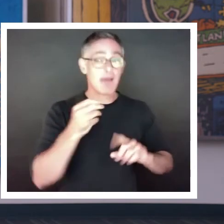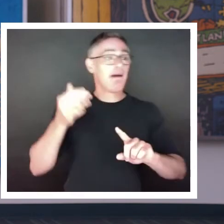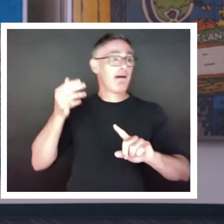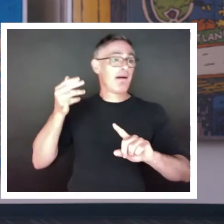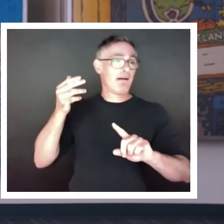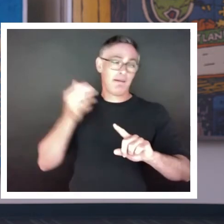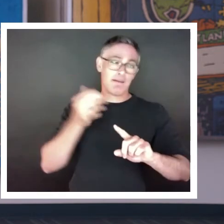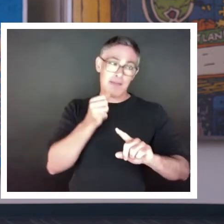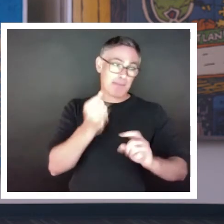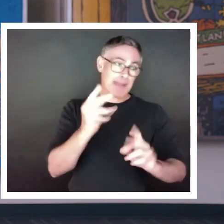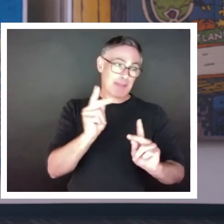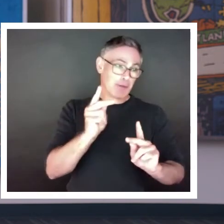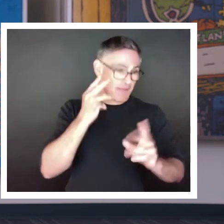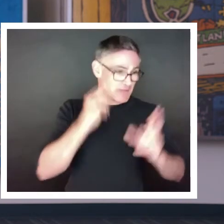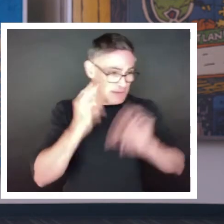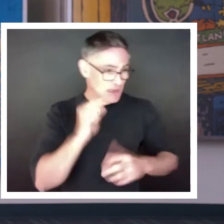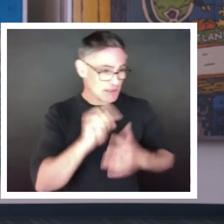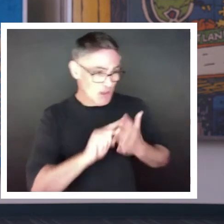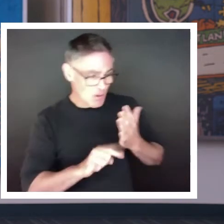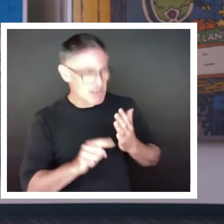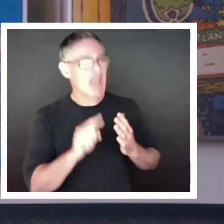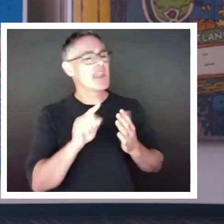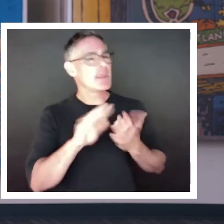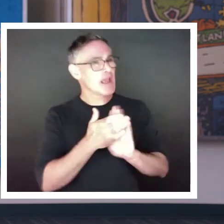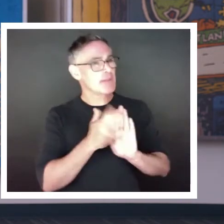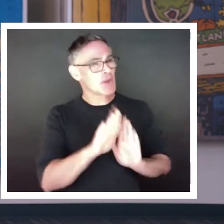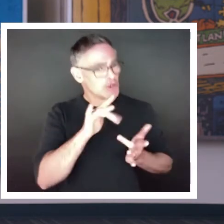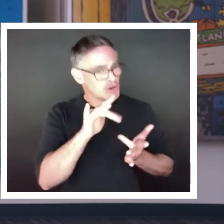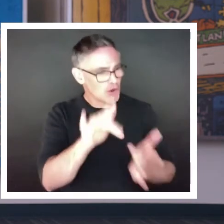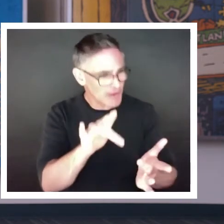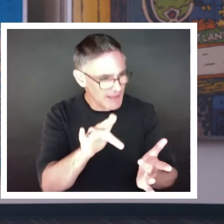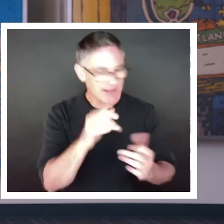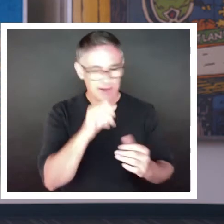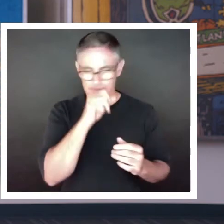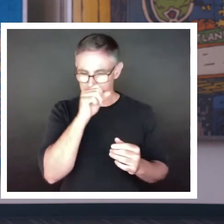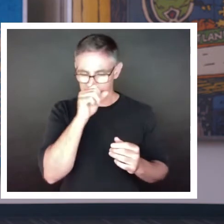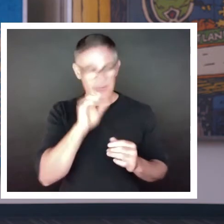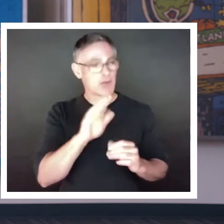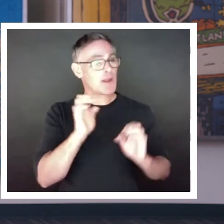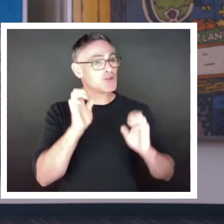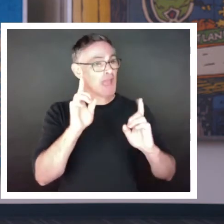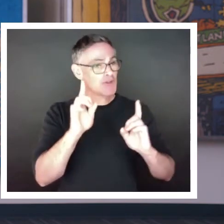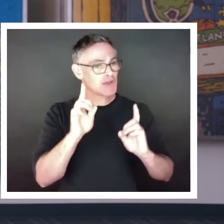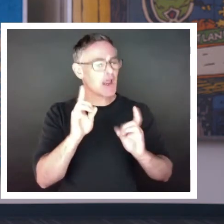that becomes yours to share in the world. Your education, and I wish to stop here and emphasize